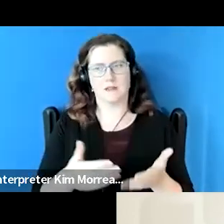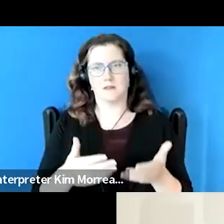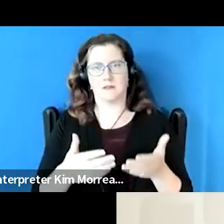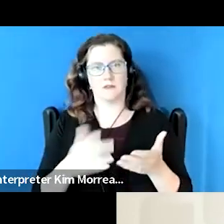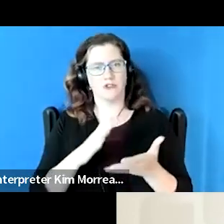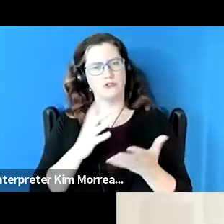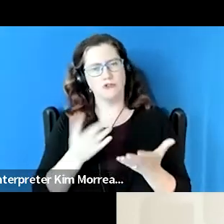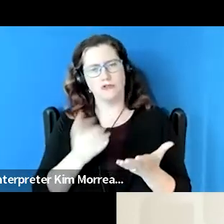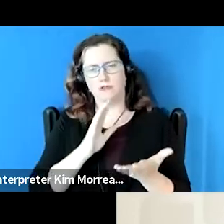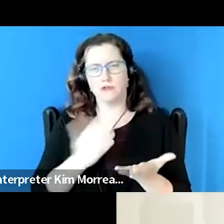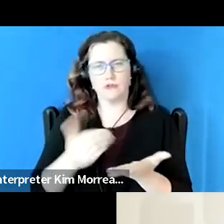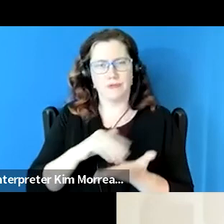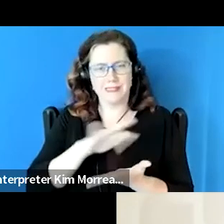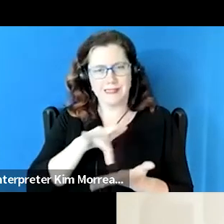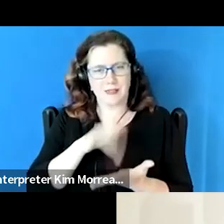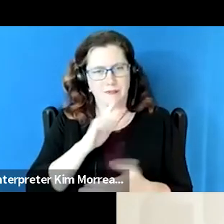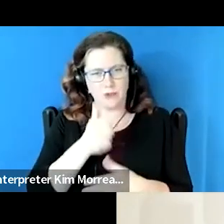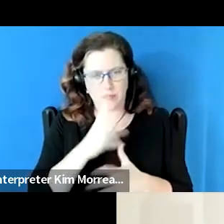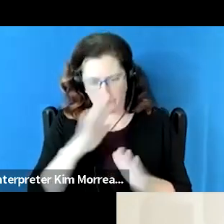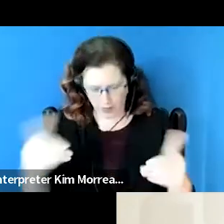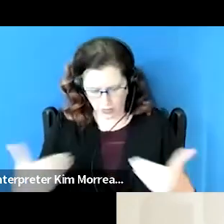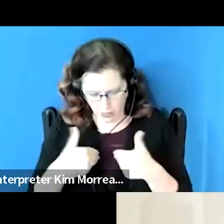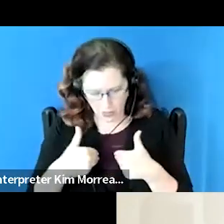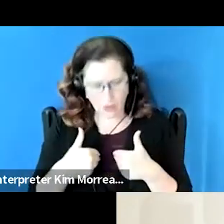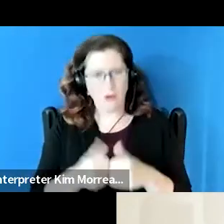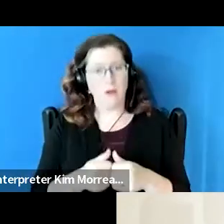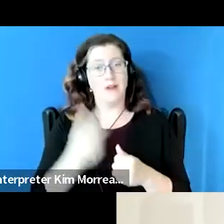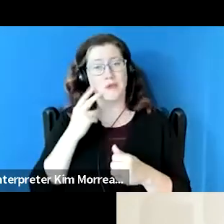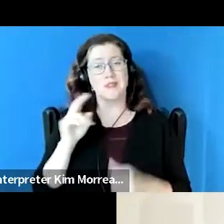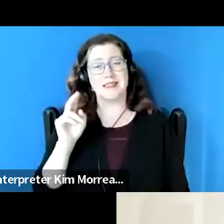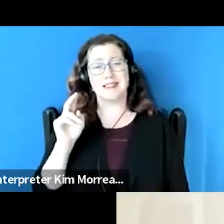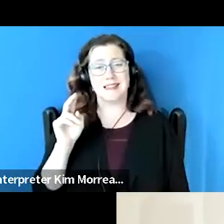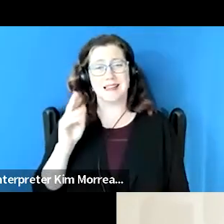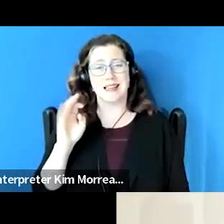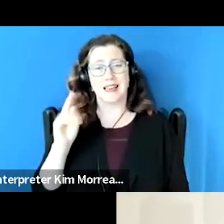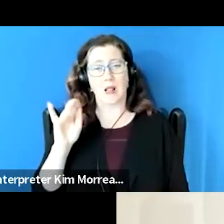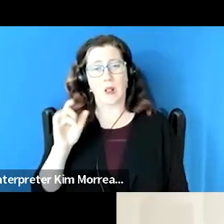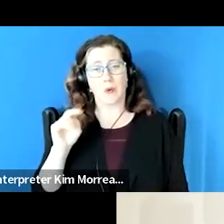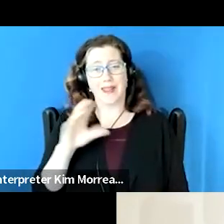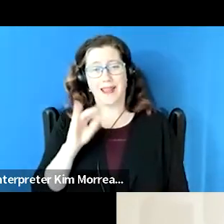like it's like slowly building, like, I don't know if anyone's ever seen Nickelodeon in the green slime, like I have that visual in my head